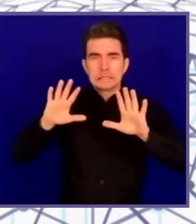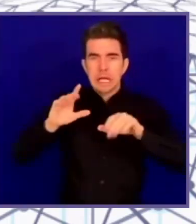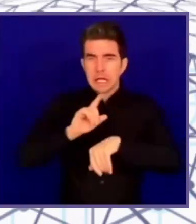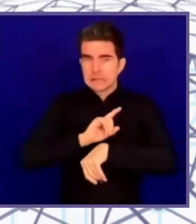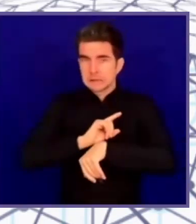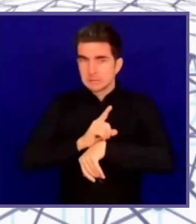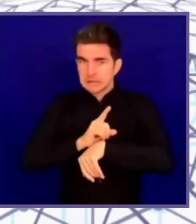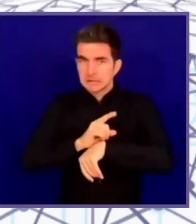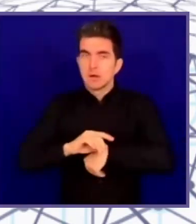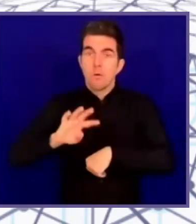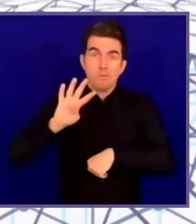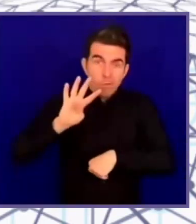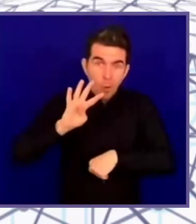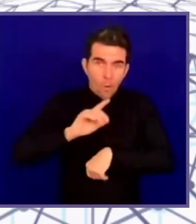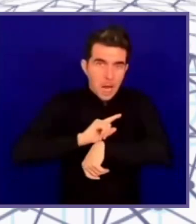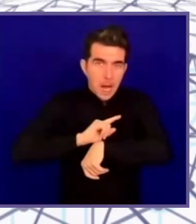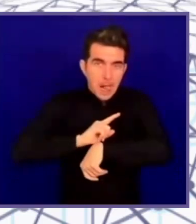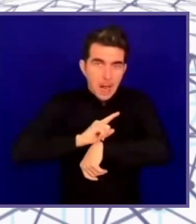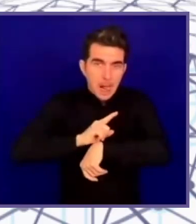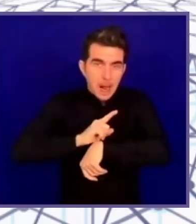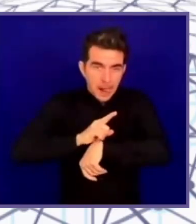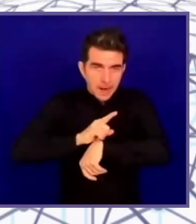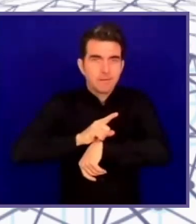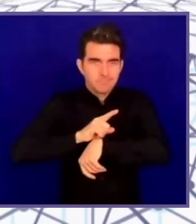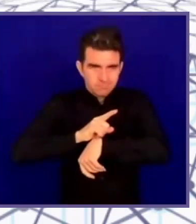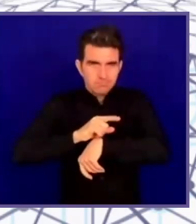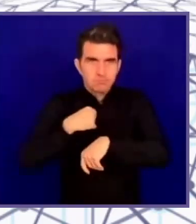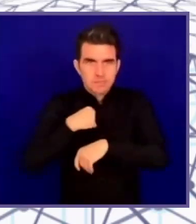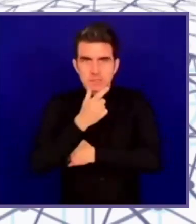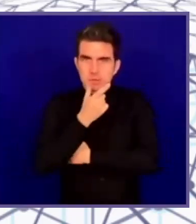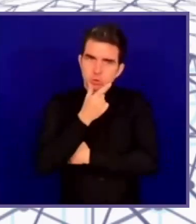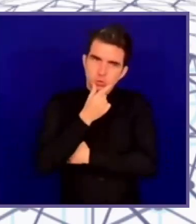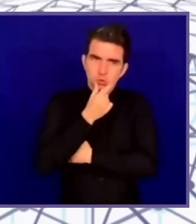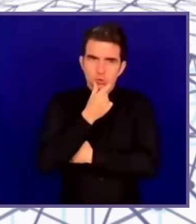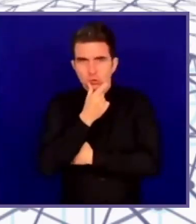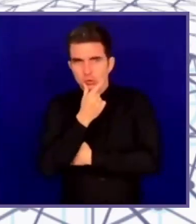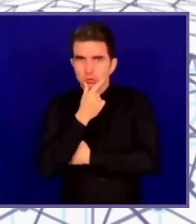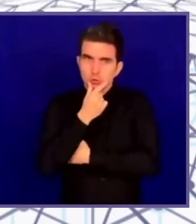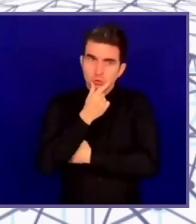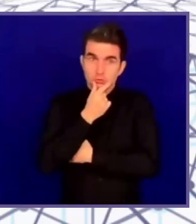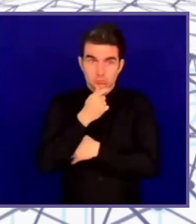here and talk. So if it's a bit over 10 minutes, I apologise, I'll try. And then in the trade,